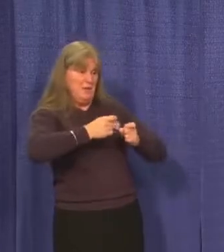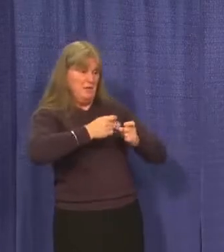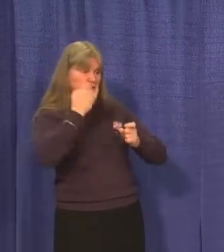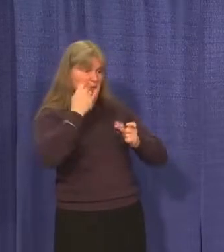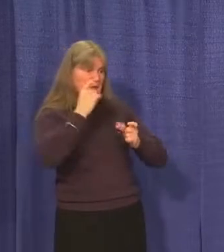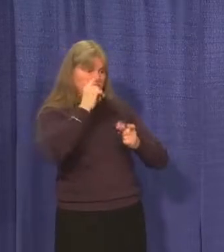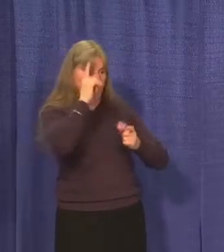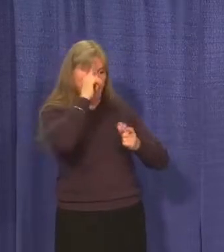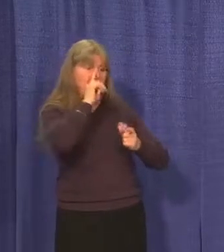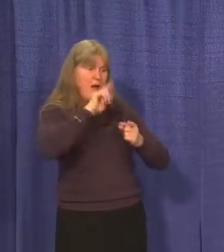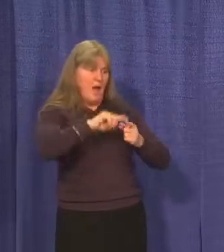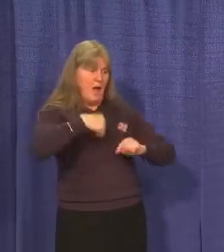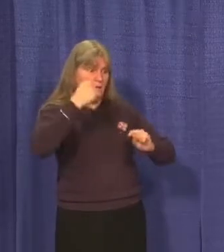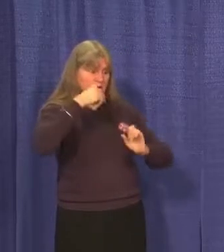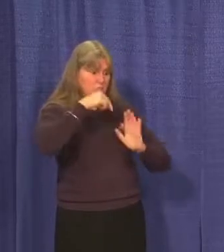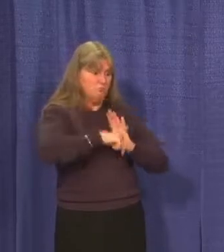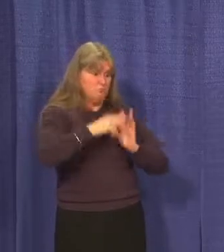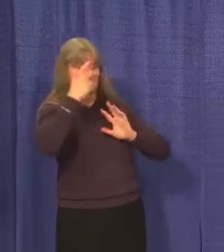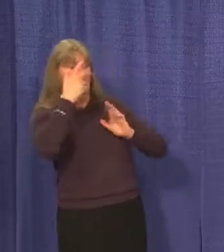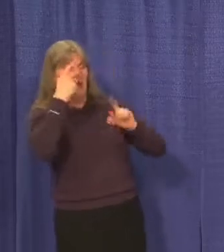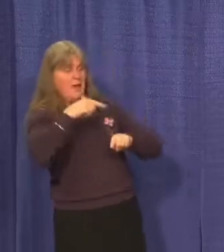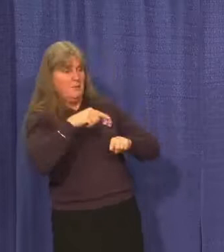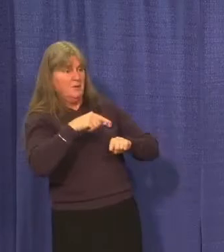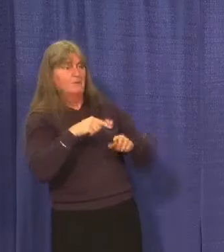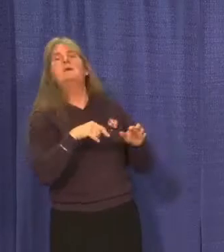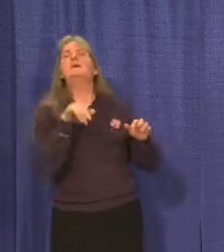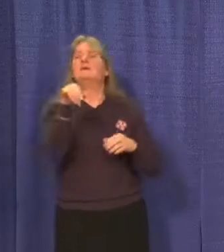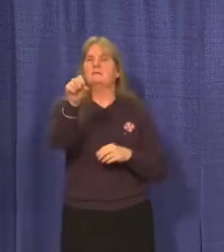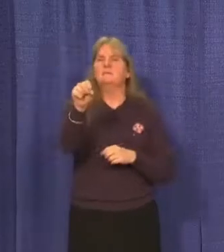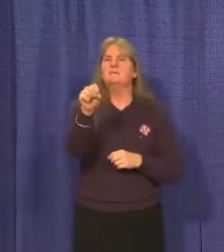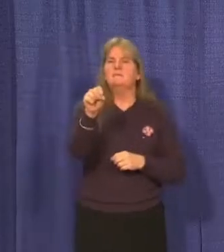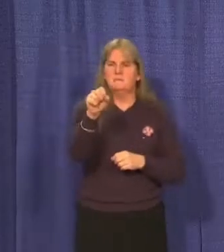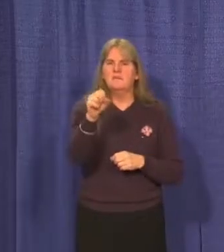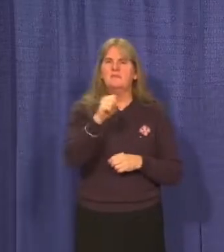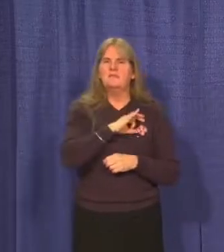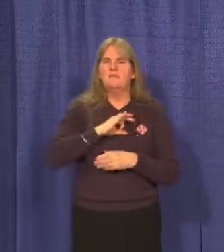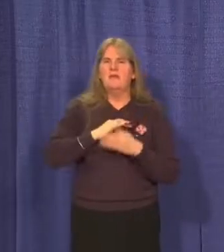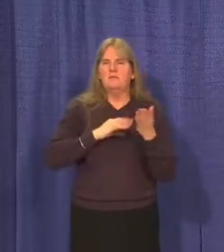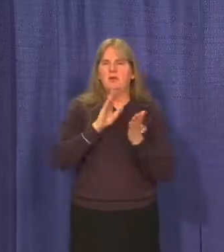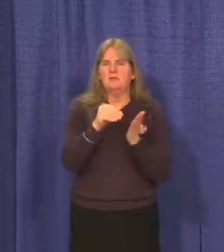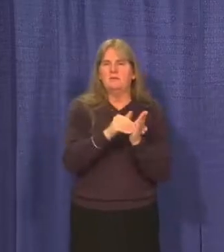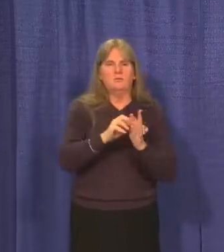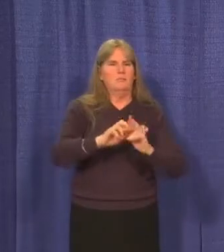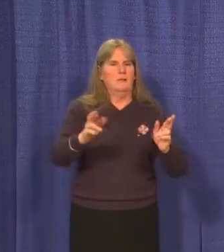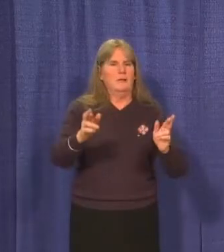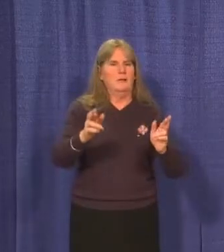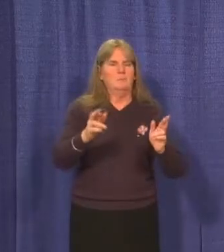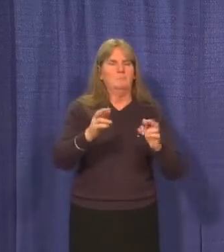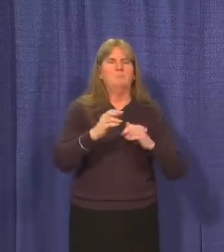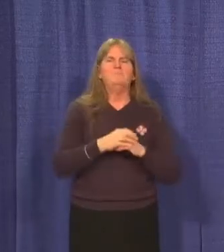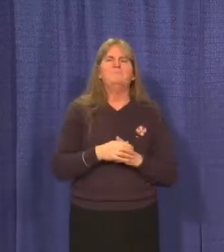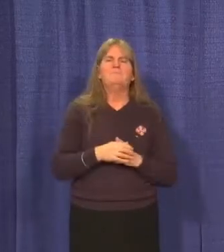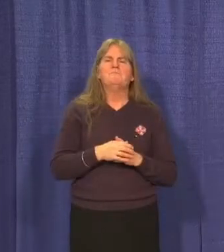allergic reactions? Yeah, absolutely. And I think if you now look